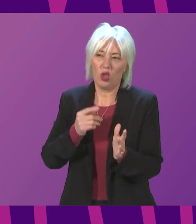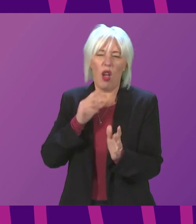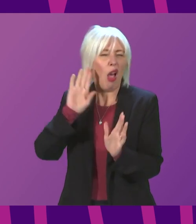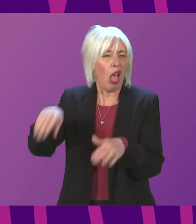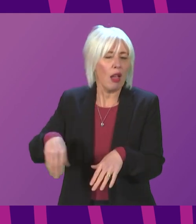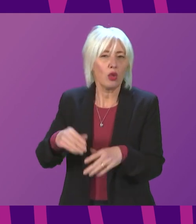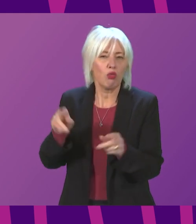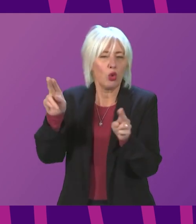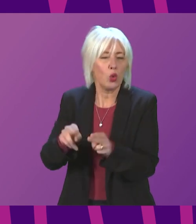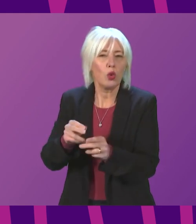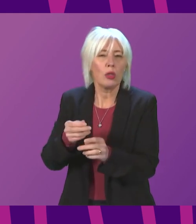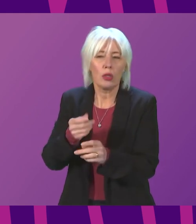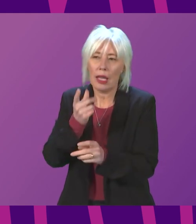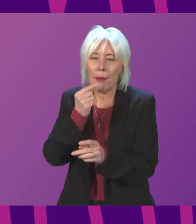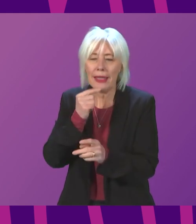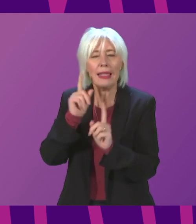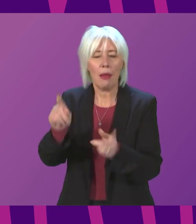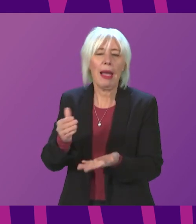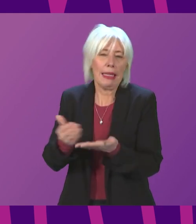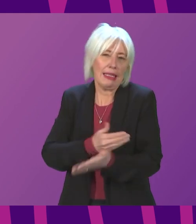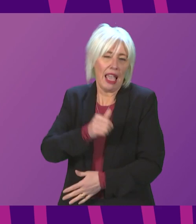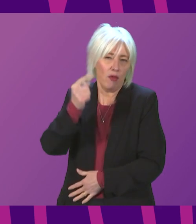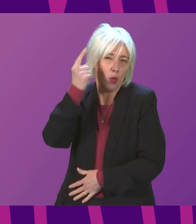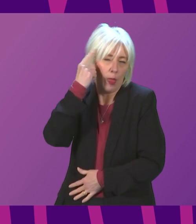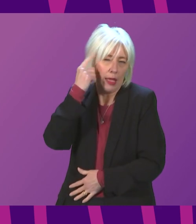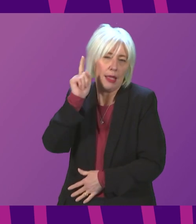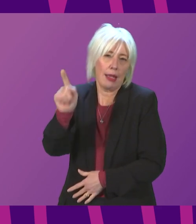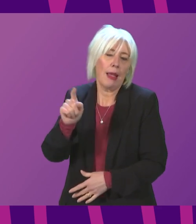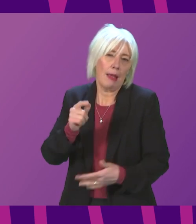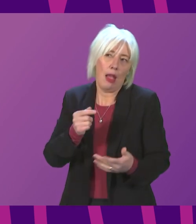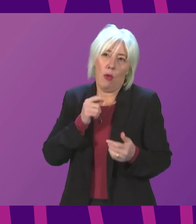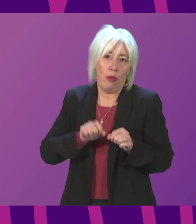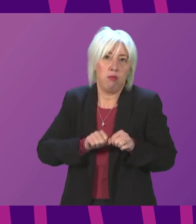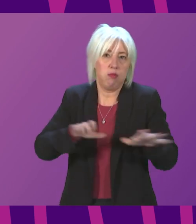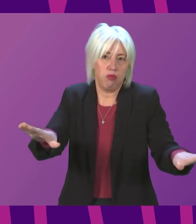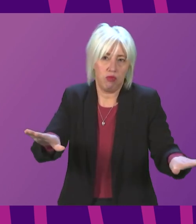at the moment, it is a pretty safe assumption that someone in that position is positive